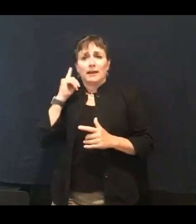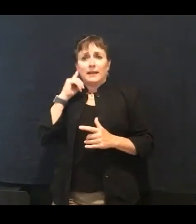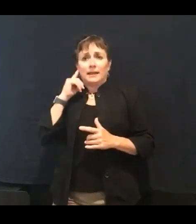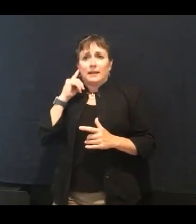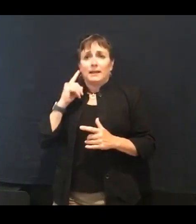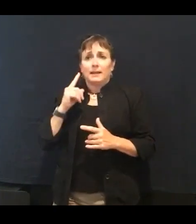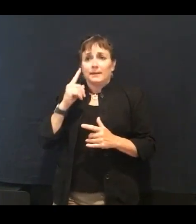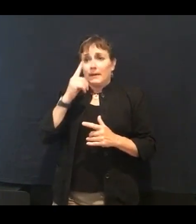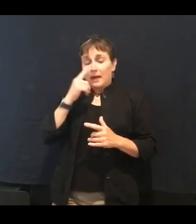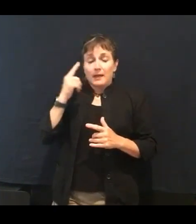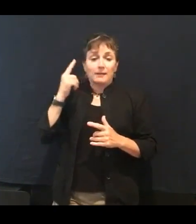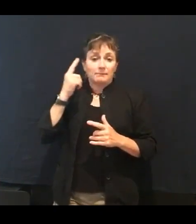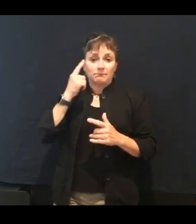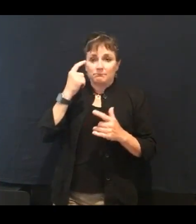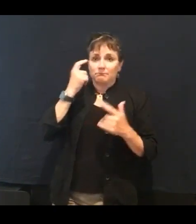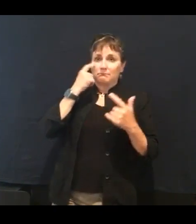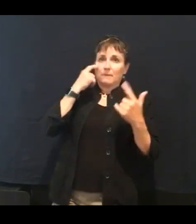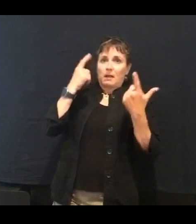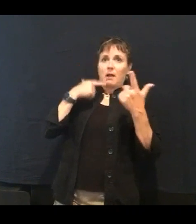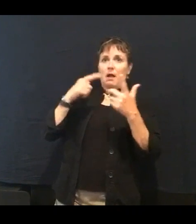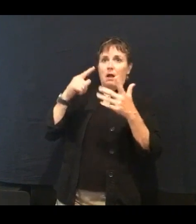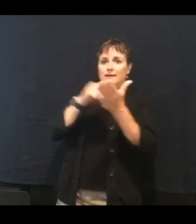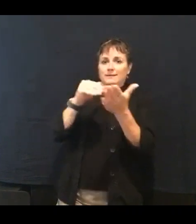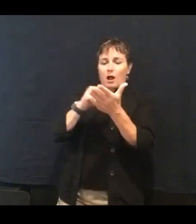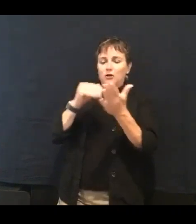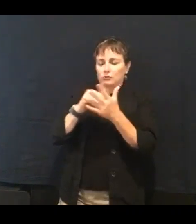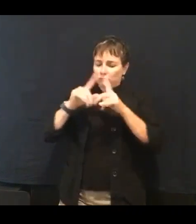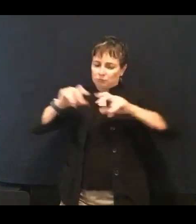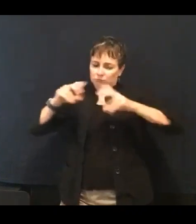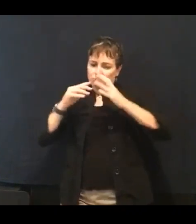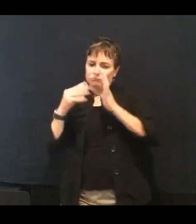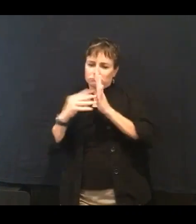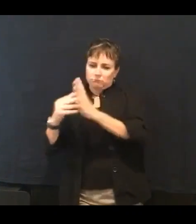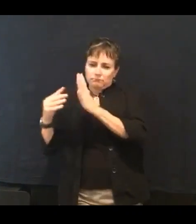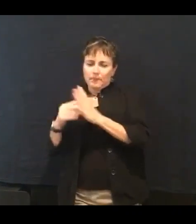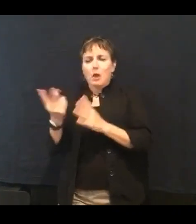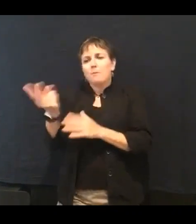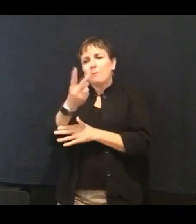in the study of inherited genetic defects in the ear. Together with their colleagues,